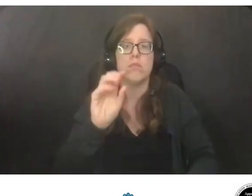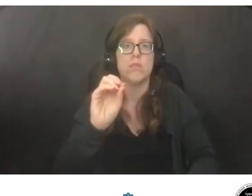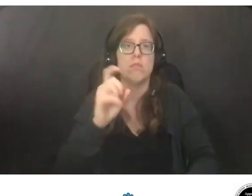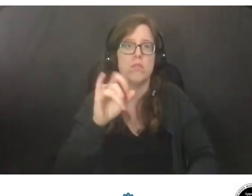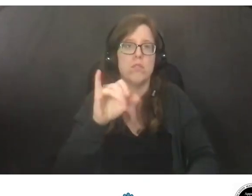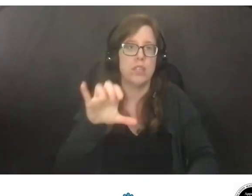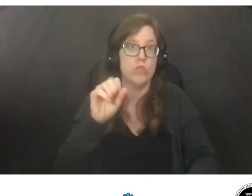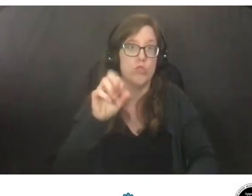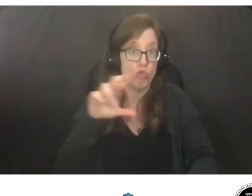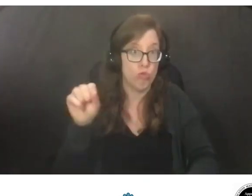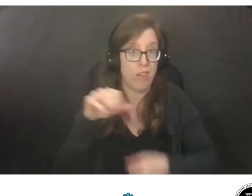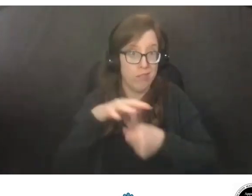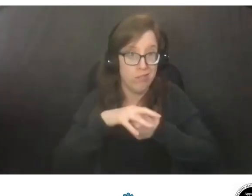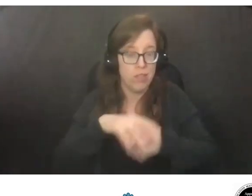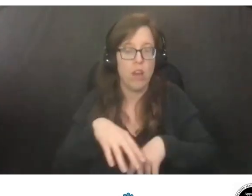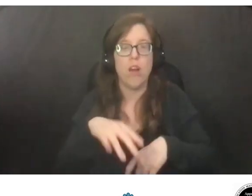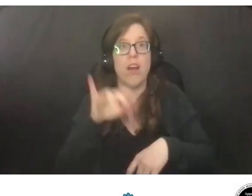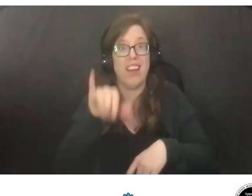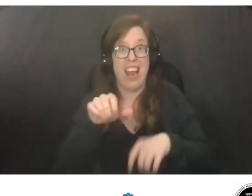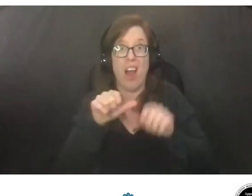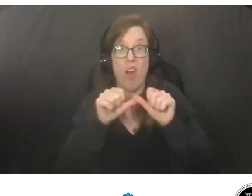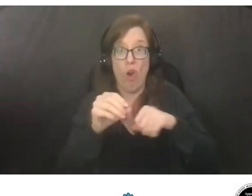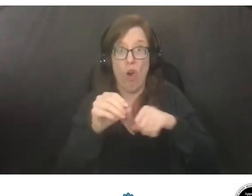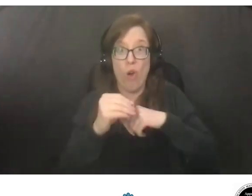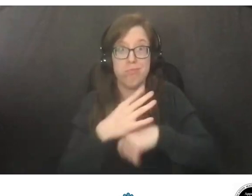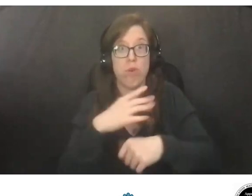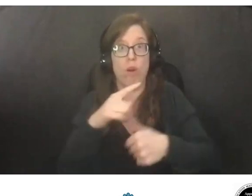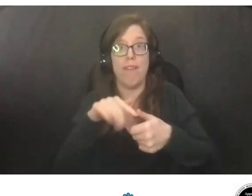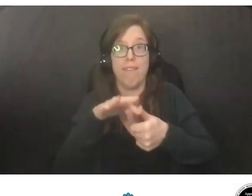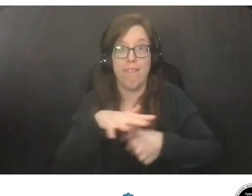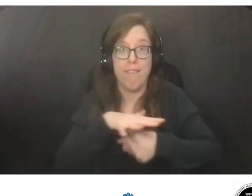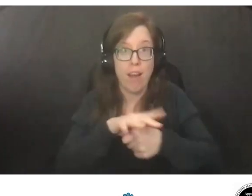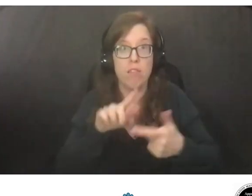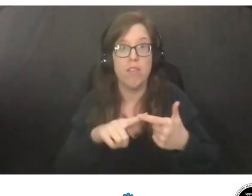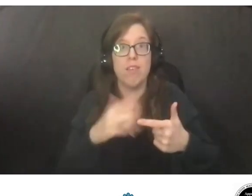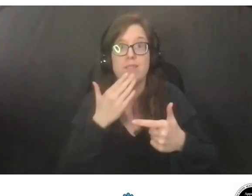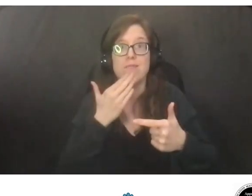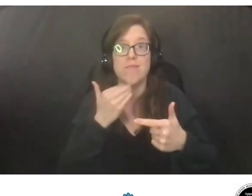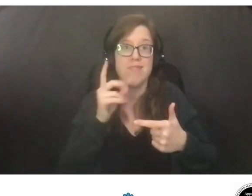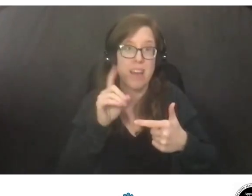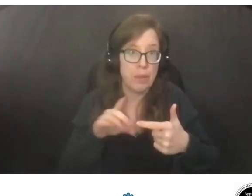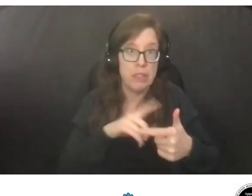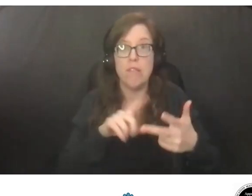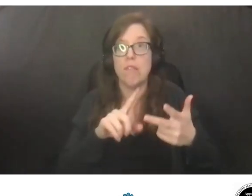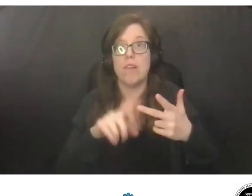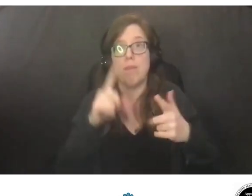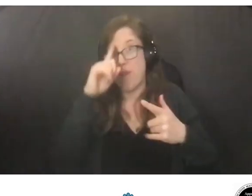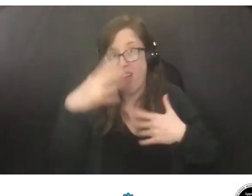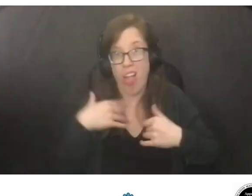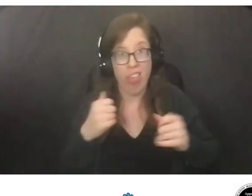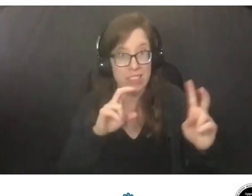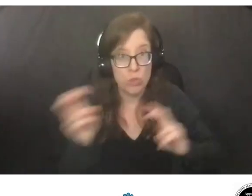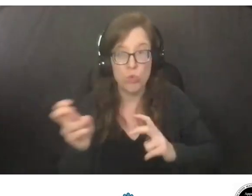can cause cancer, can cause diabetes, can cause all these mental health issues, cause all these...